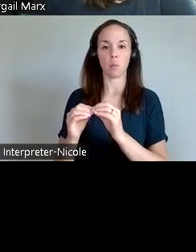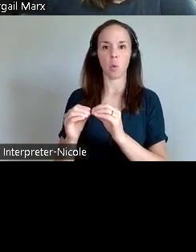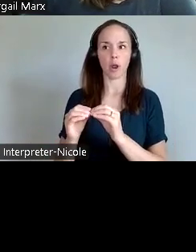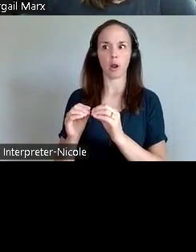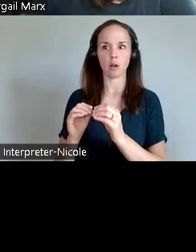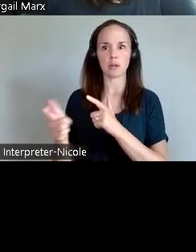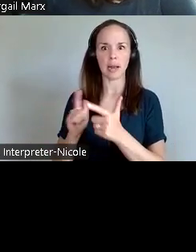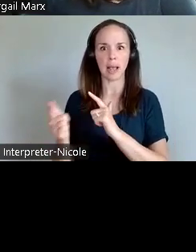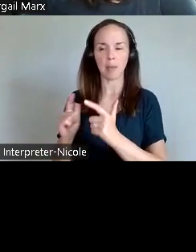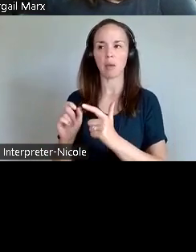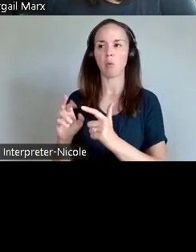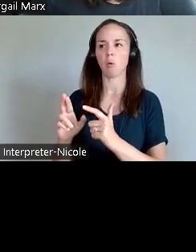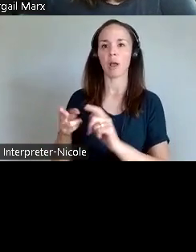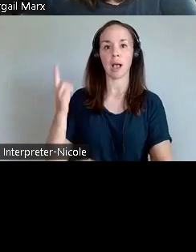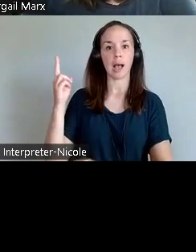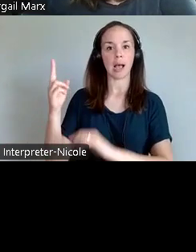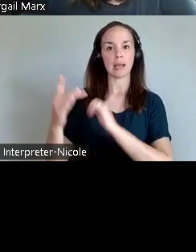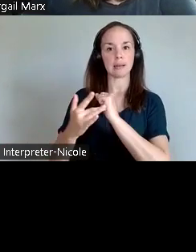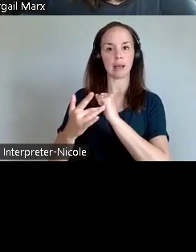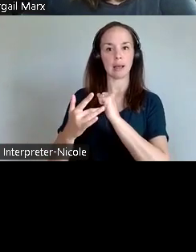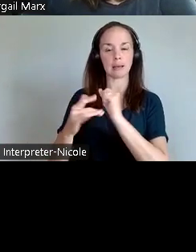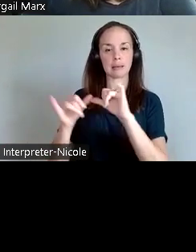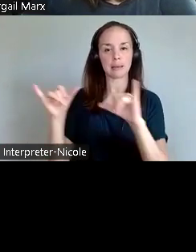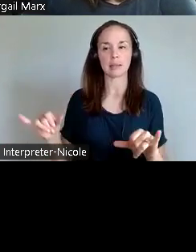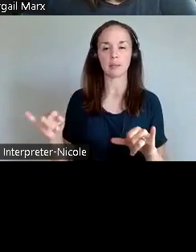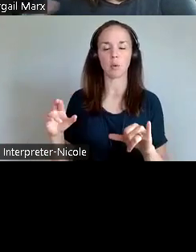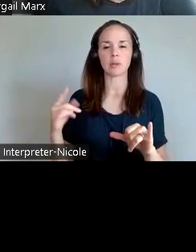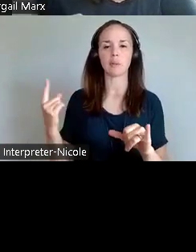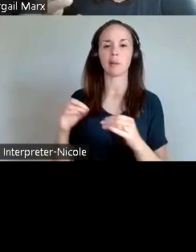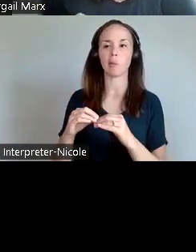high-tech systems, or maybe something that's more static and it kind of stays -- it's got